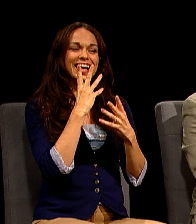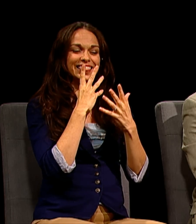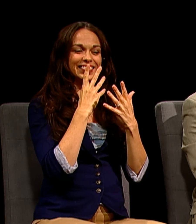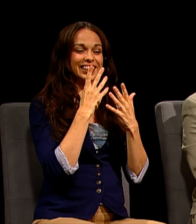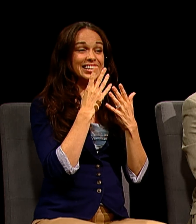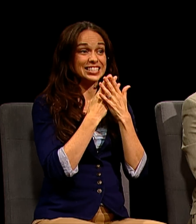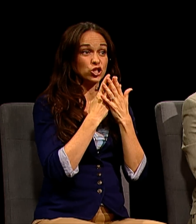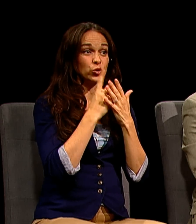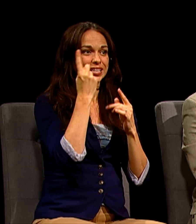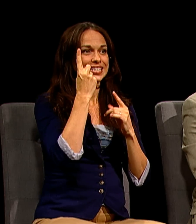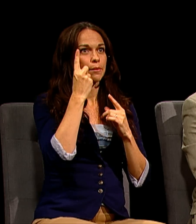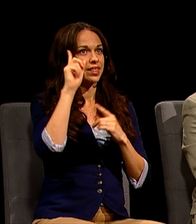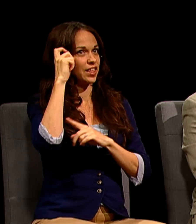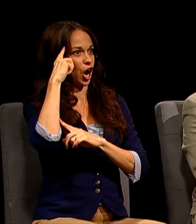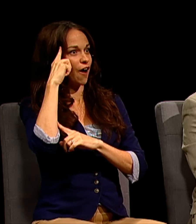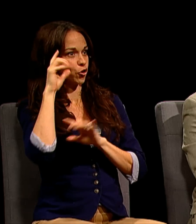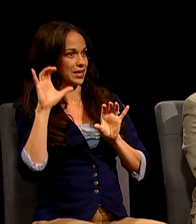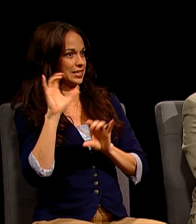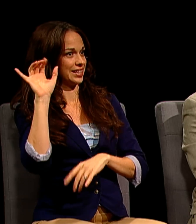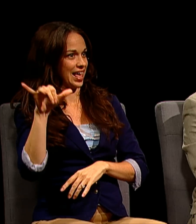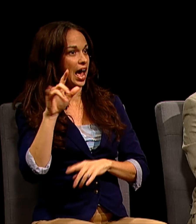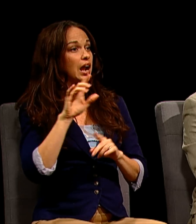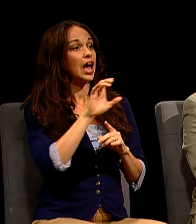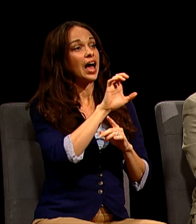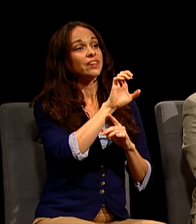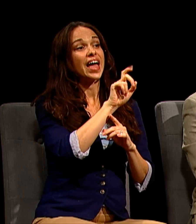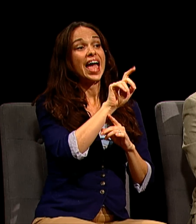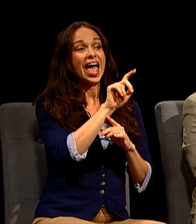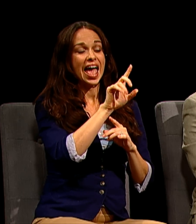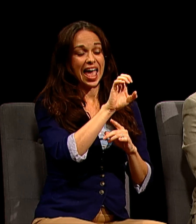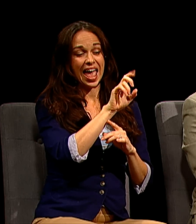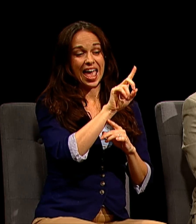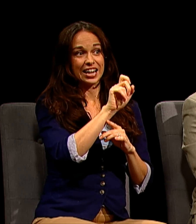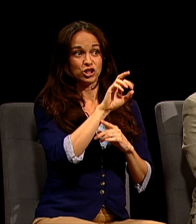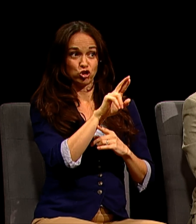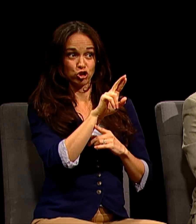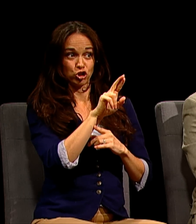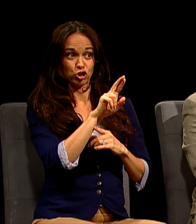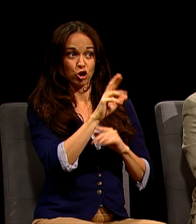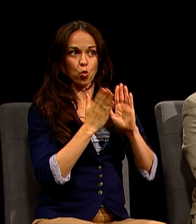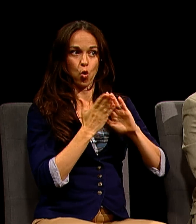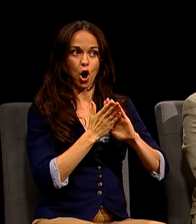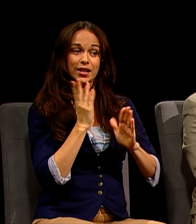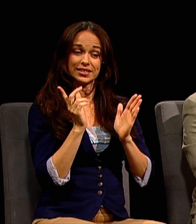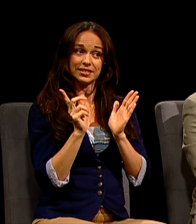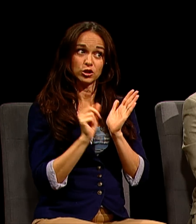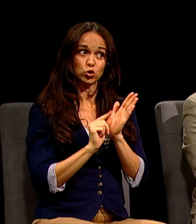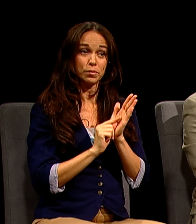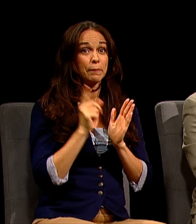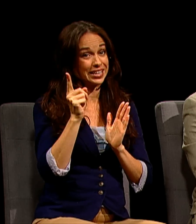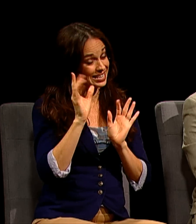The editor of the paper runs the paper and gets to decide what's in there.